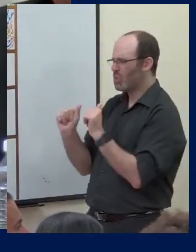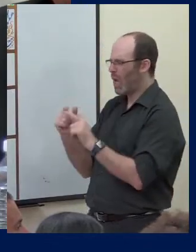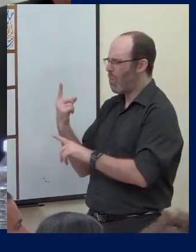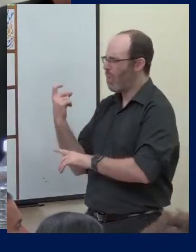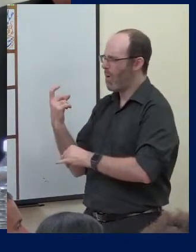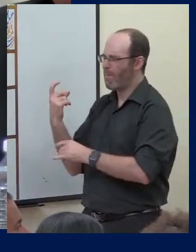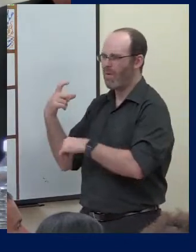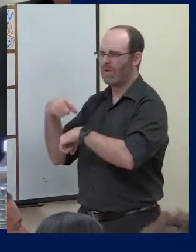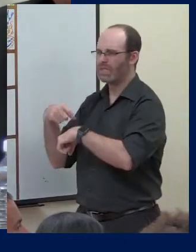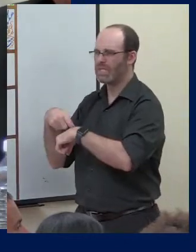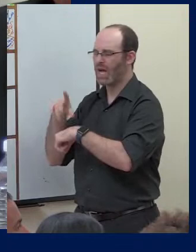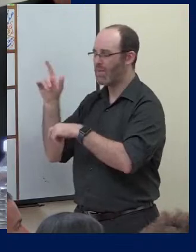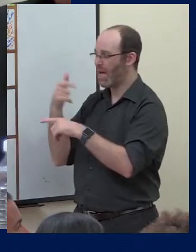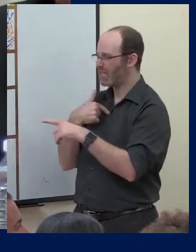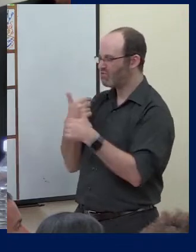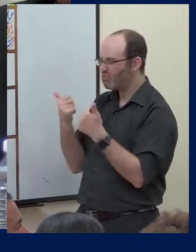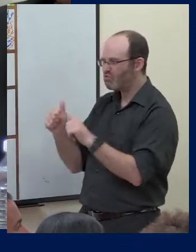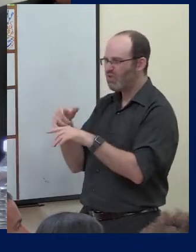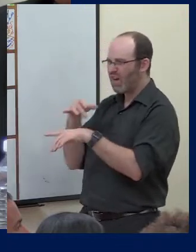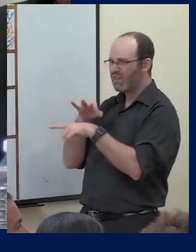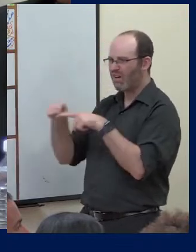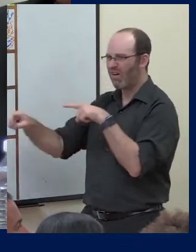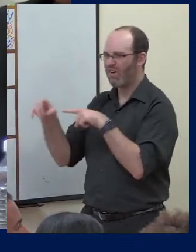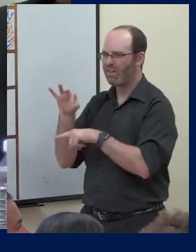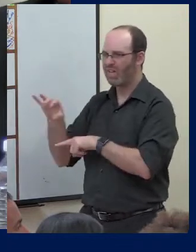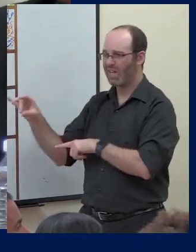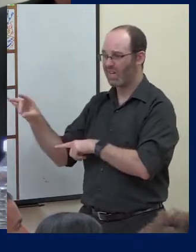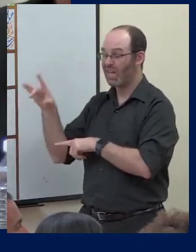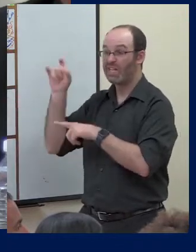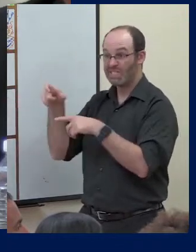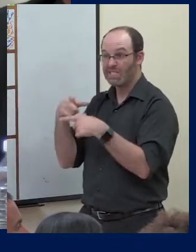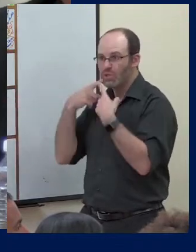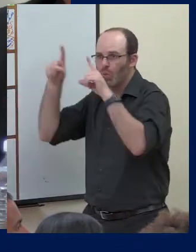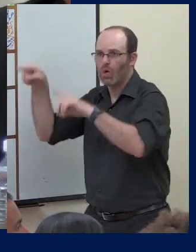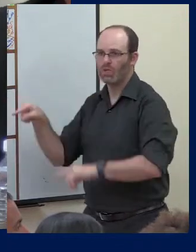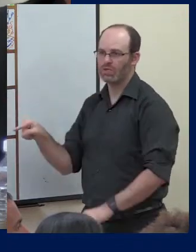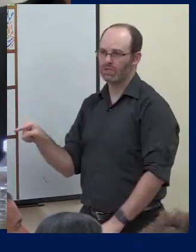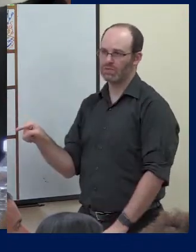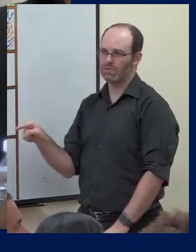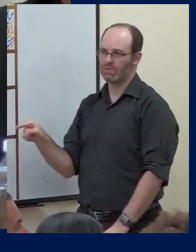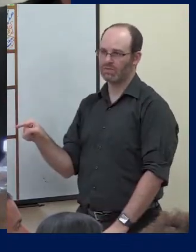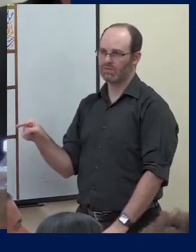by calling 988 we have to make sure it works.